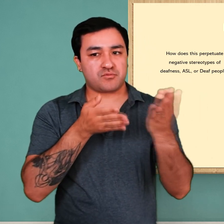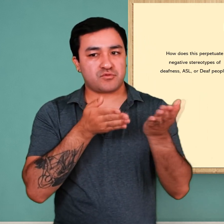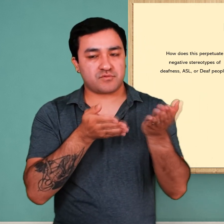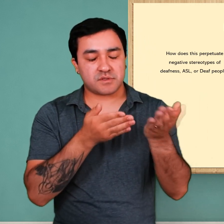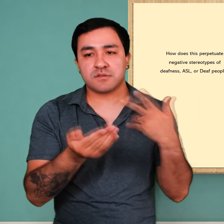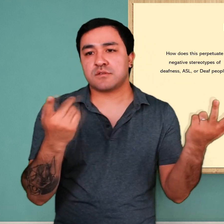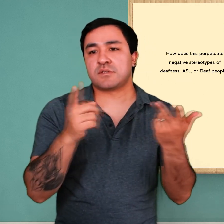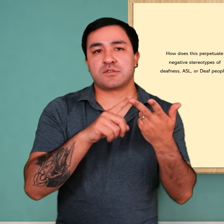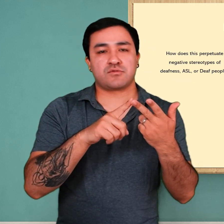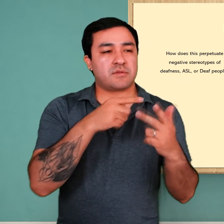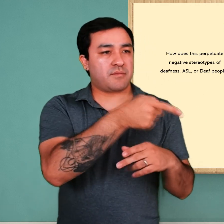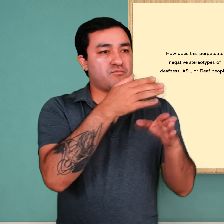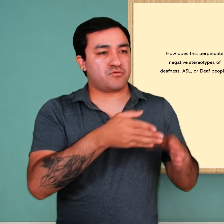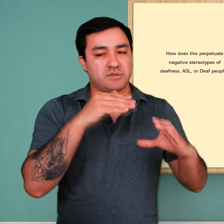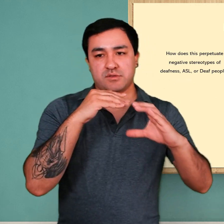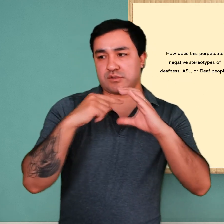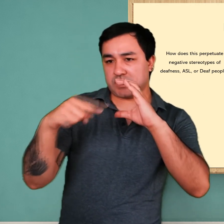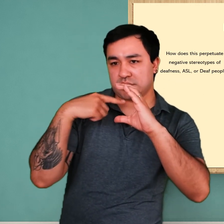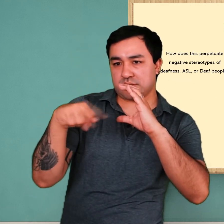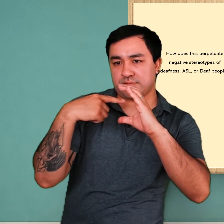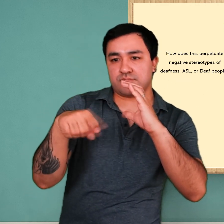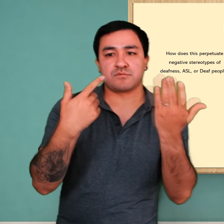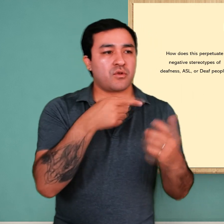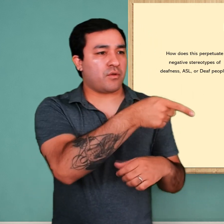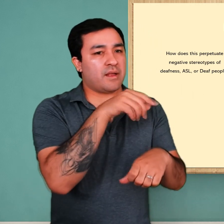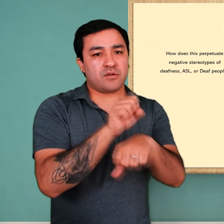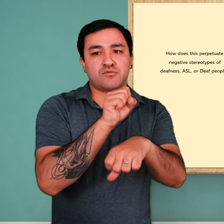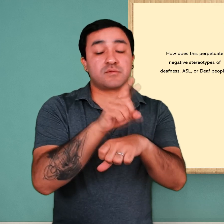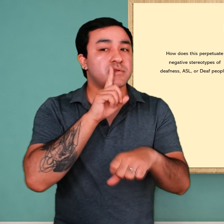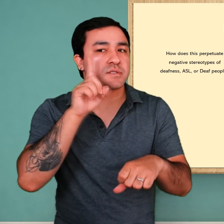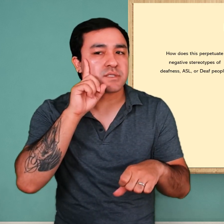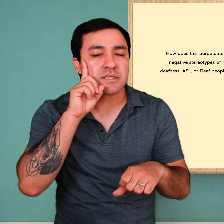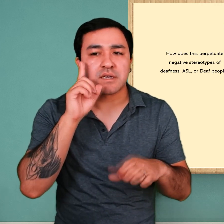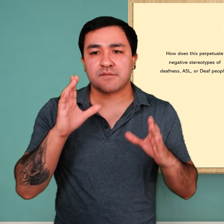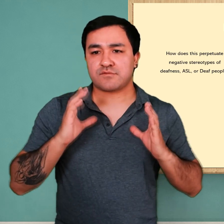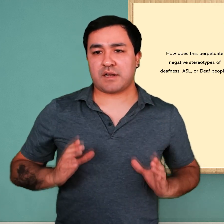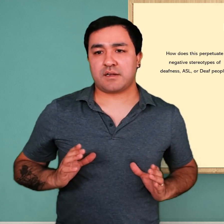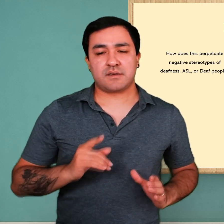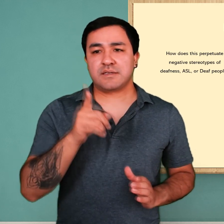they could use virtual interpreting services, the person could communicate through e-mail, or